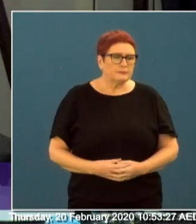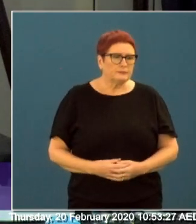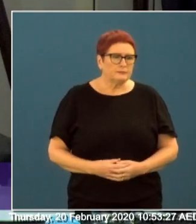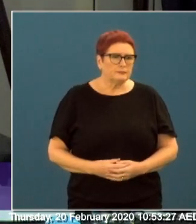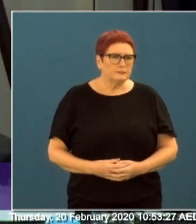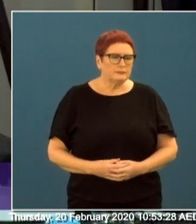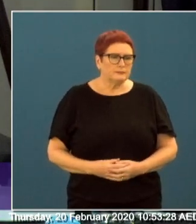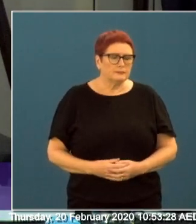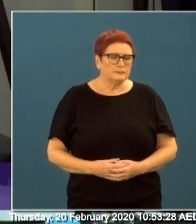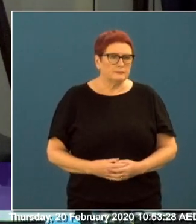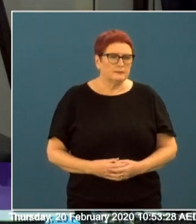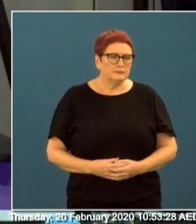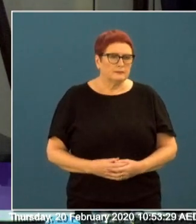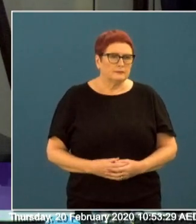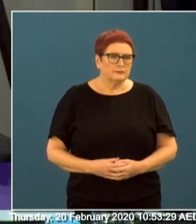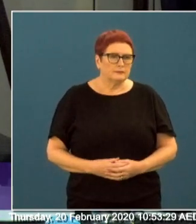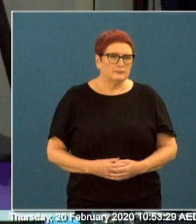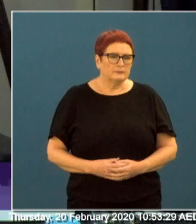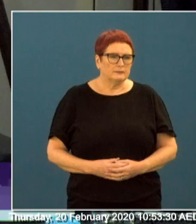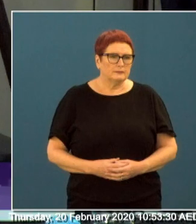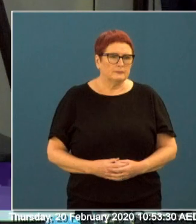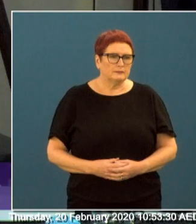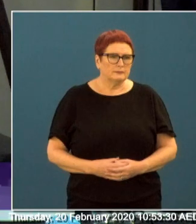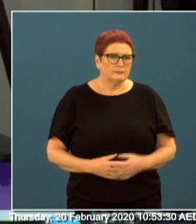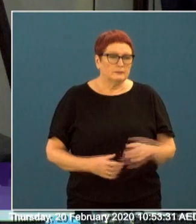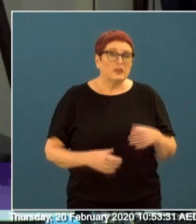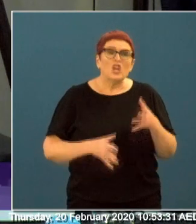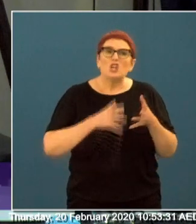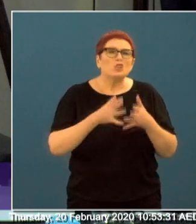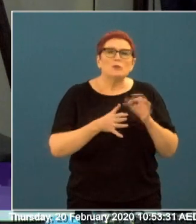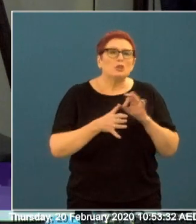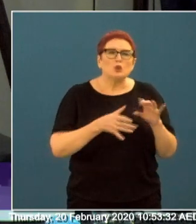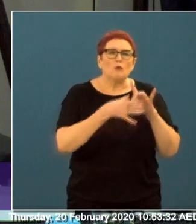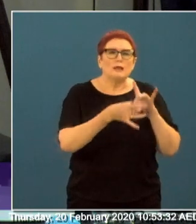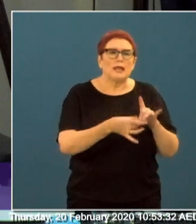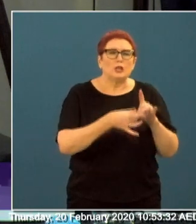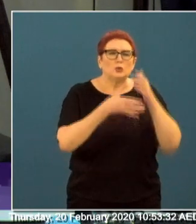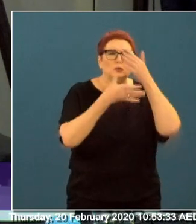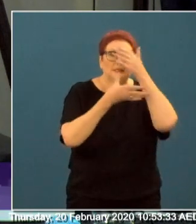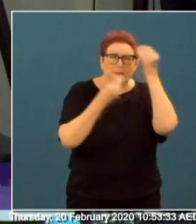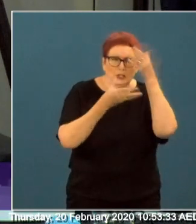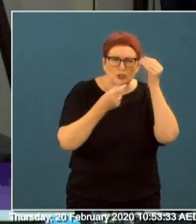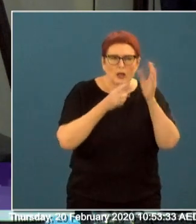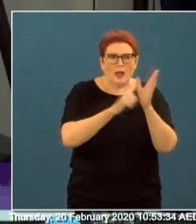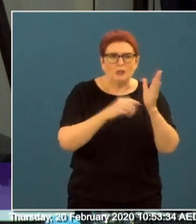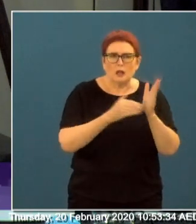This excludes age-related impairments such as dementia, Alzheimer's and so on? That's right.